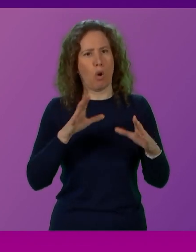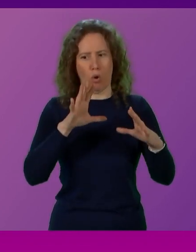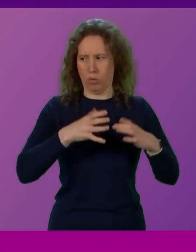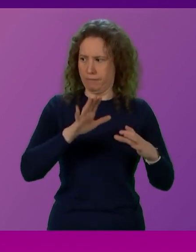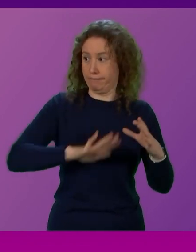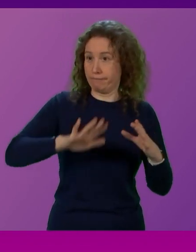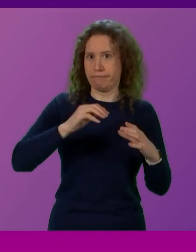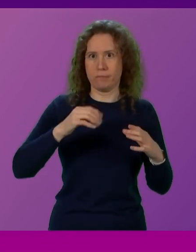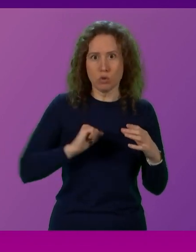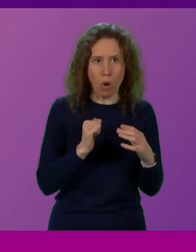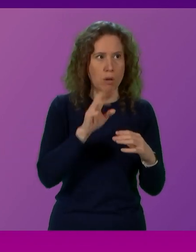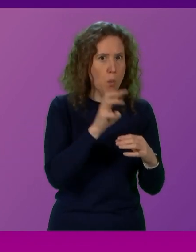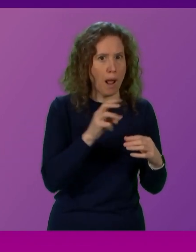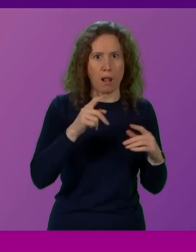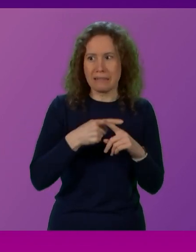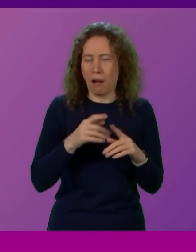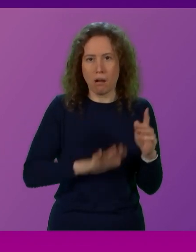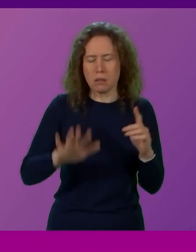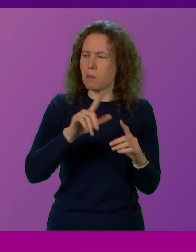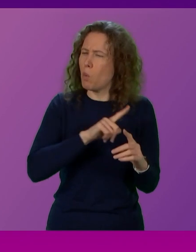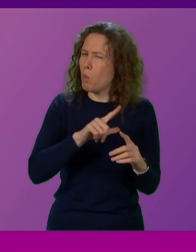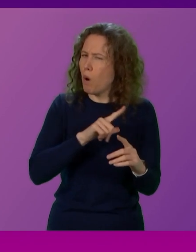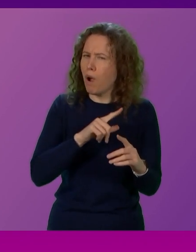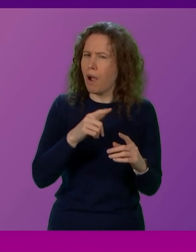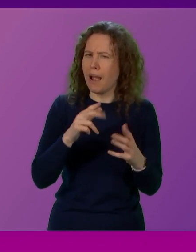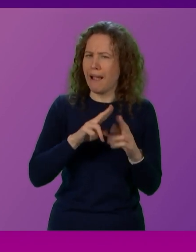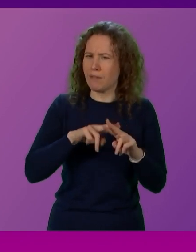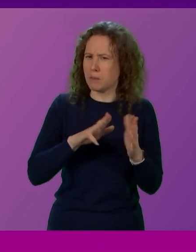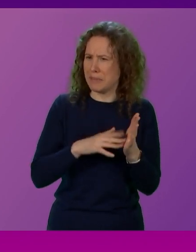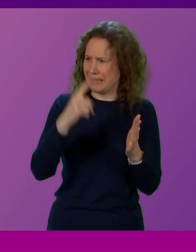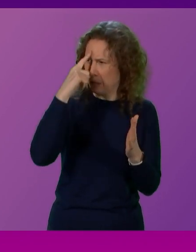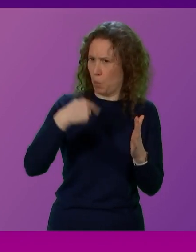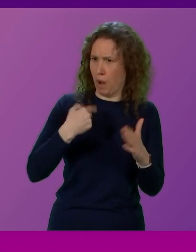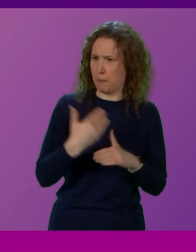Why does the First Minister think that the UK is performing so poorly compared with other economies?